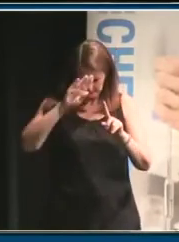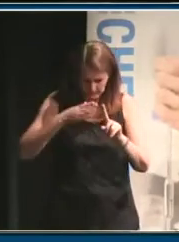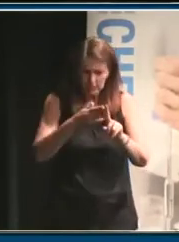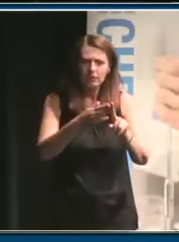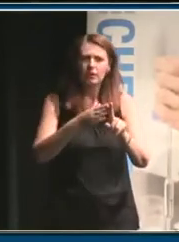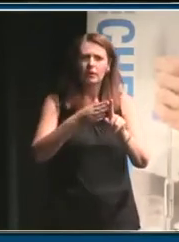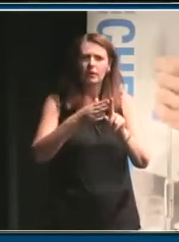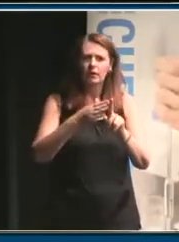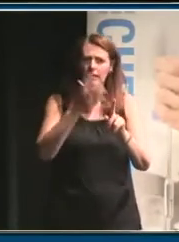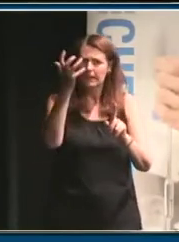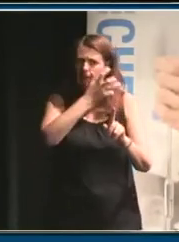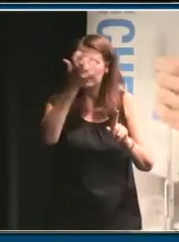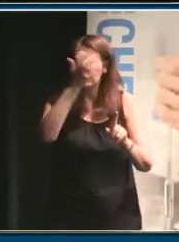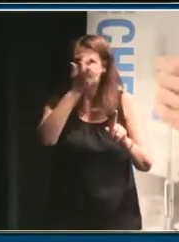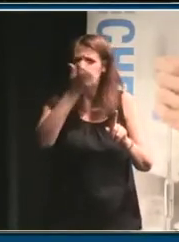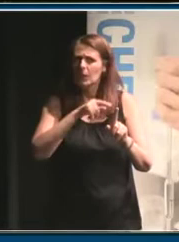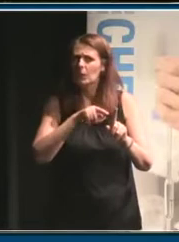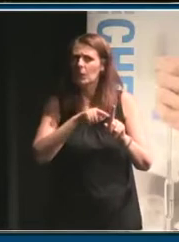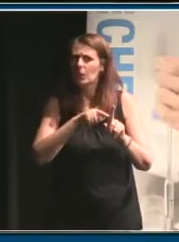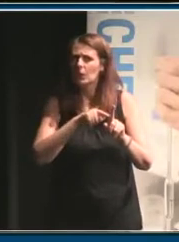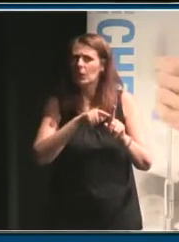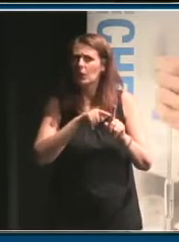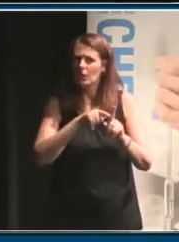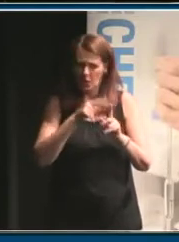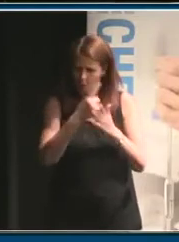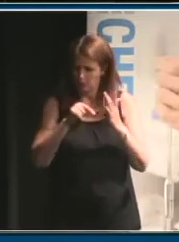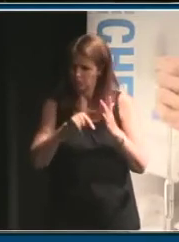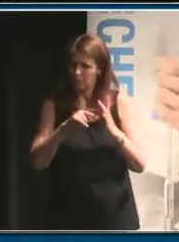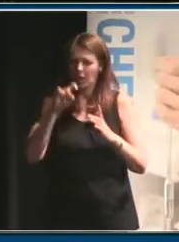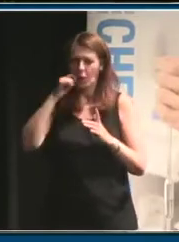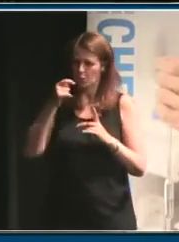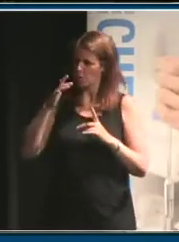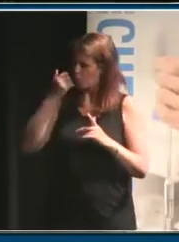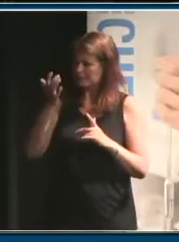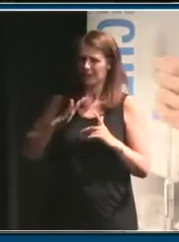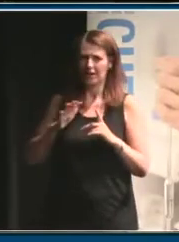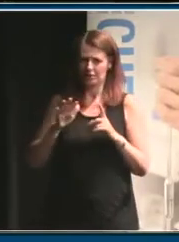not to its exclusion, we're always going to need exposure control but everything a